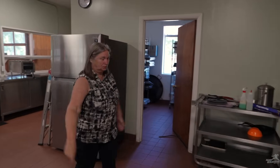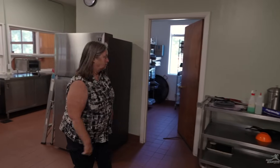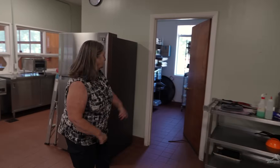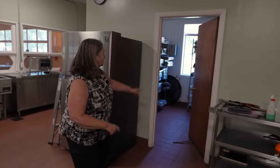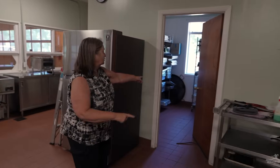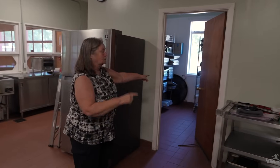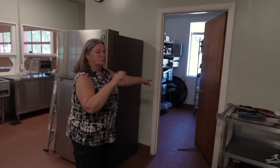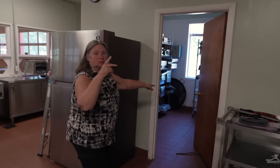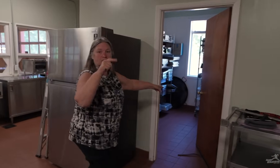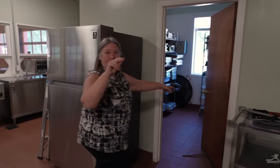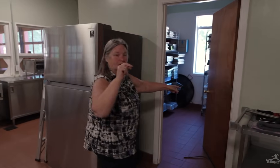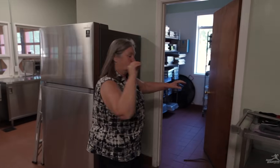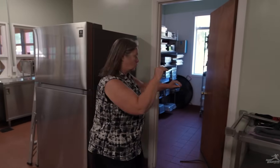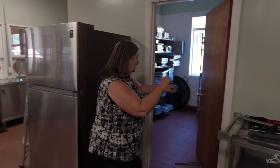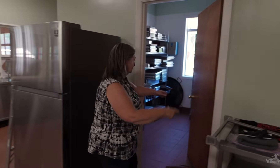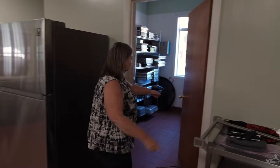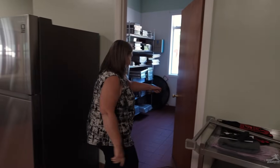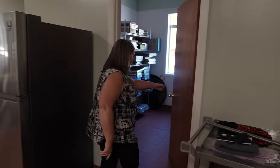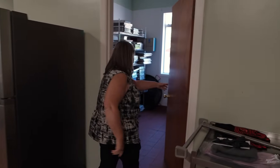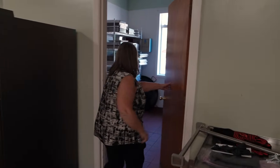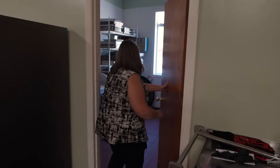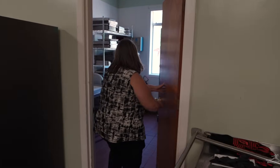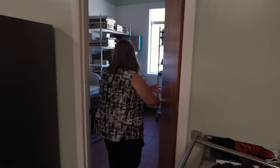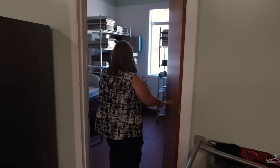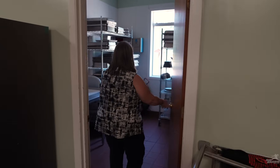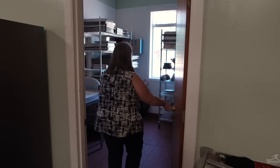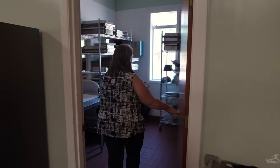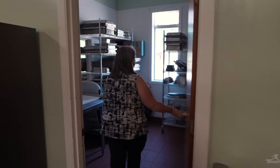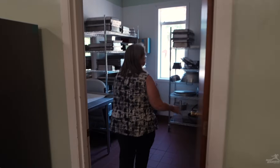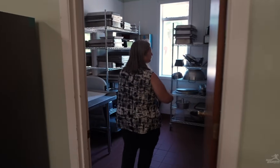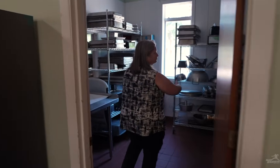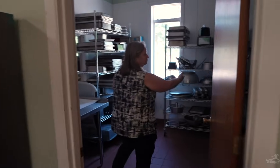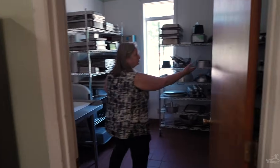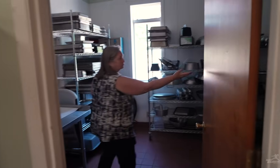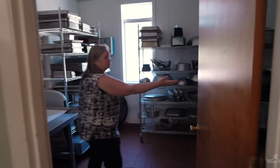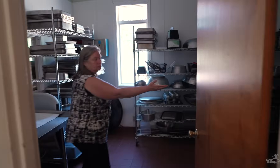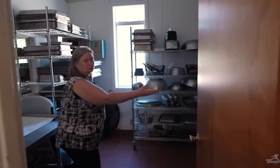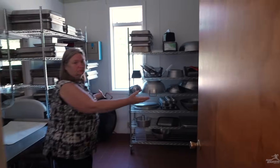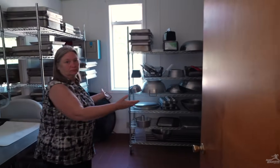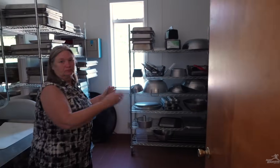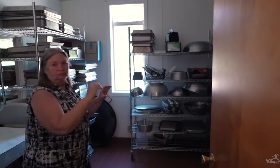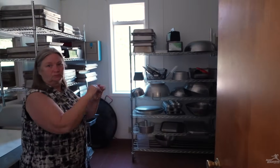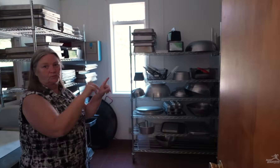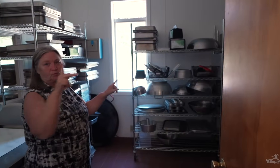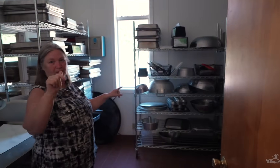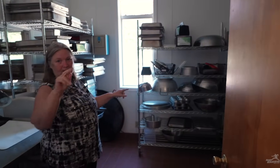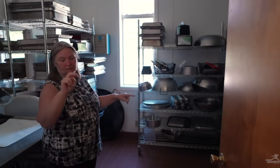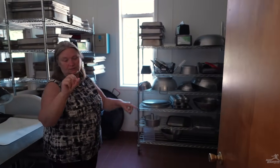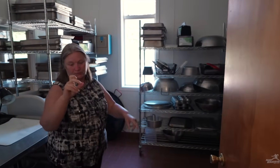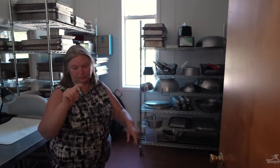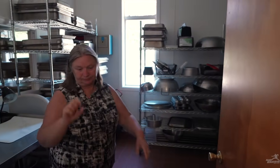Pans and pantry items are stored here.